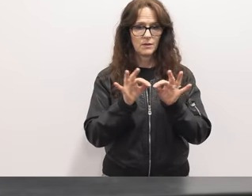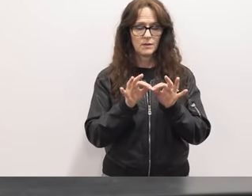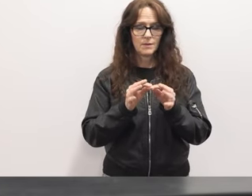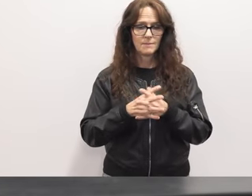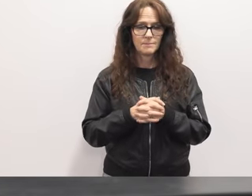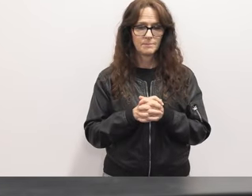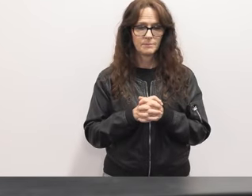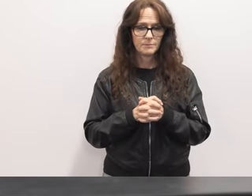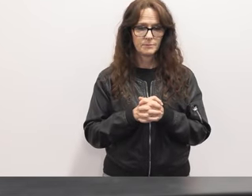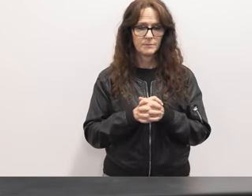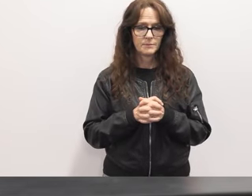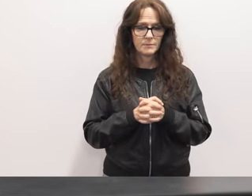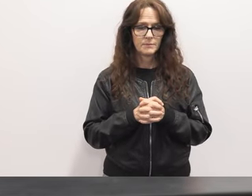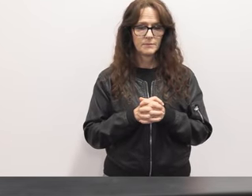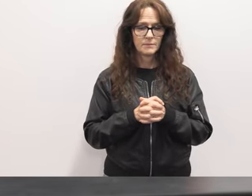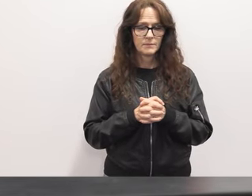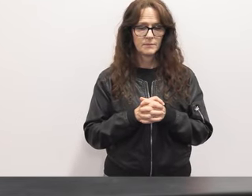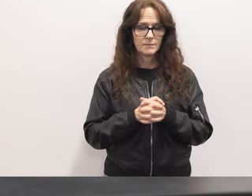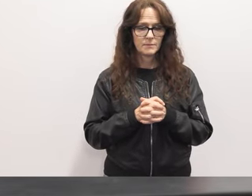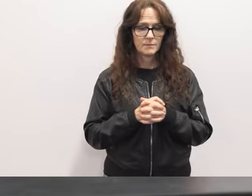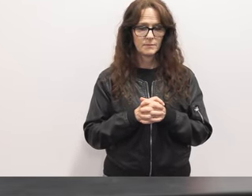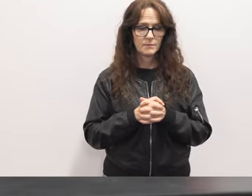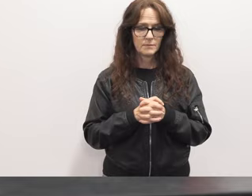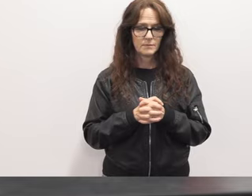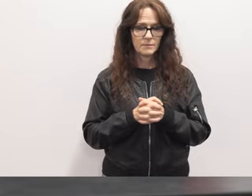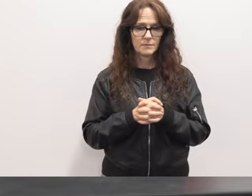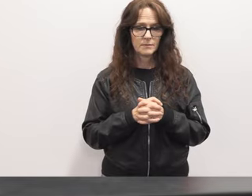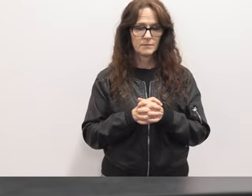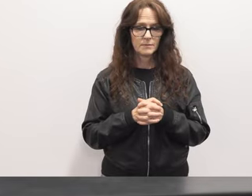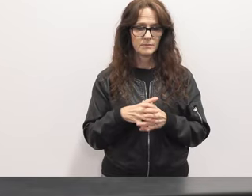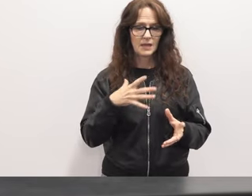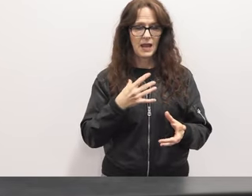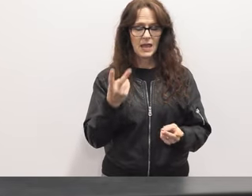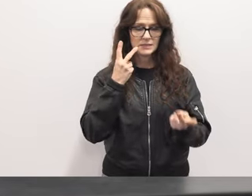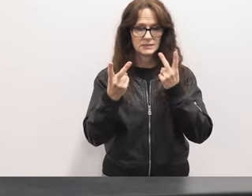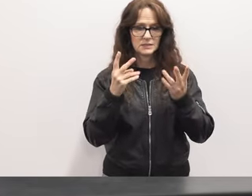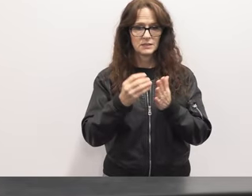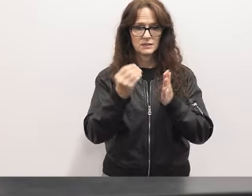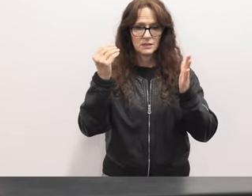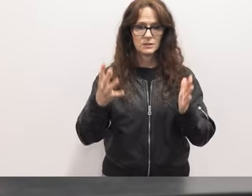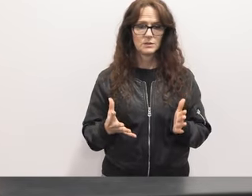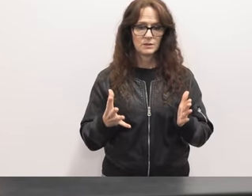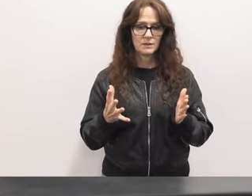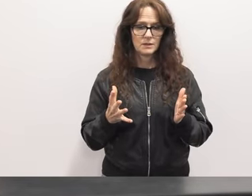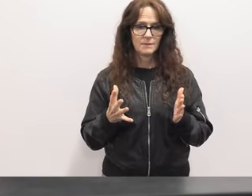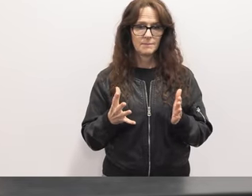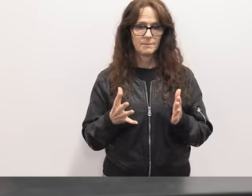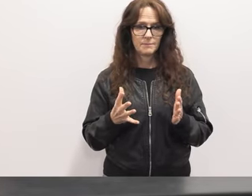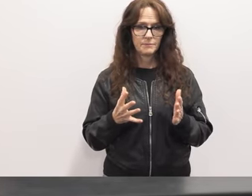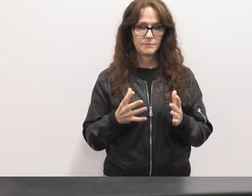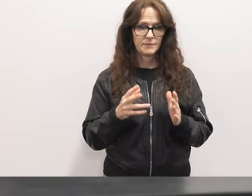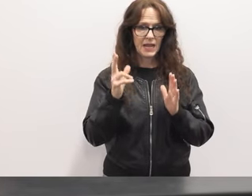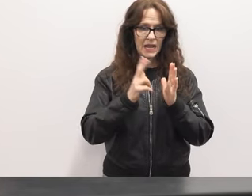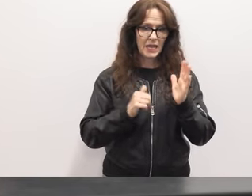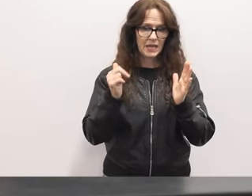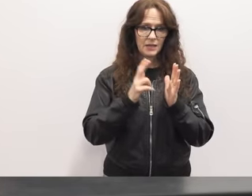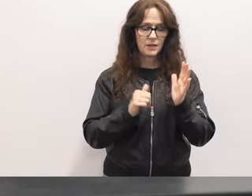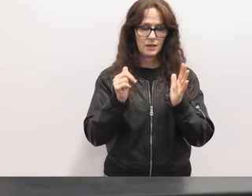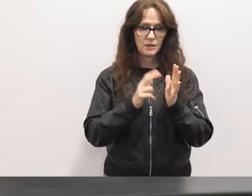But certainly I like to see our students not only literate in, proficient in literacy and math,